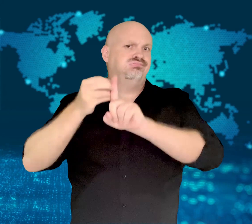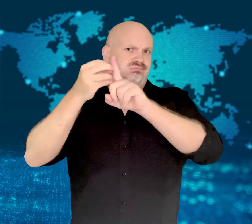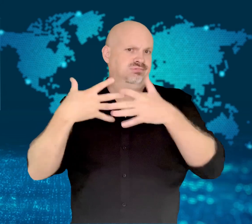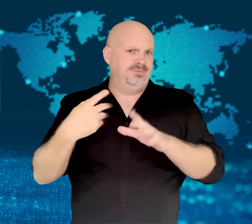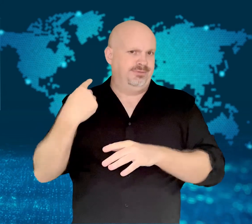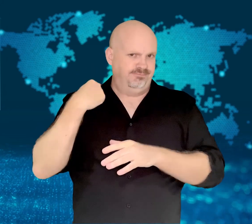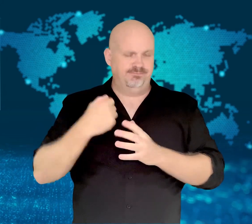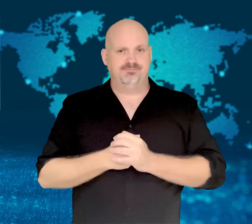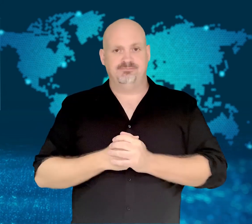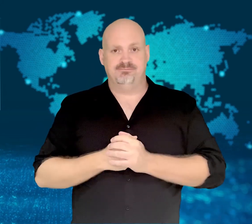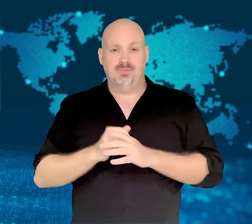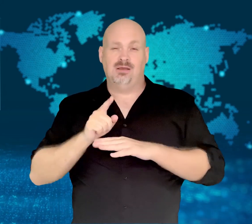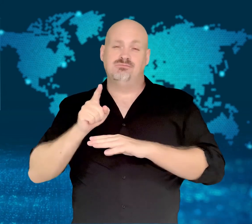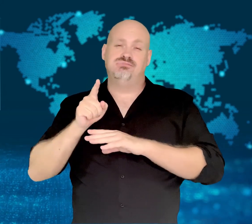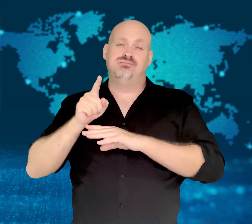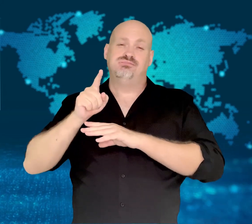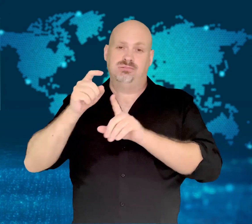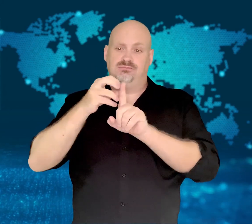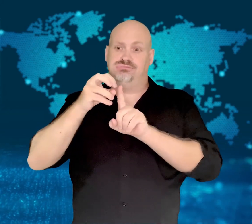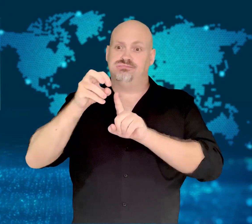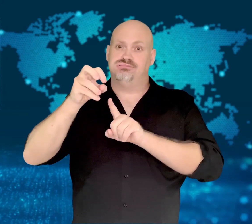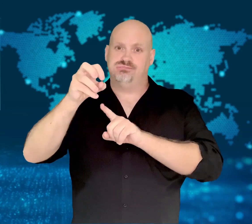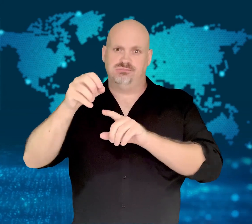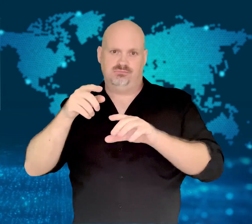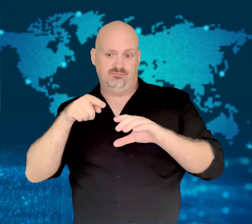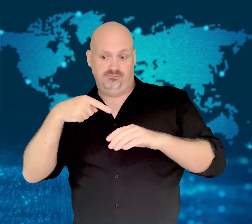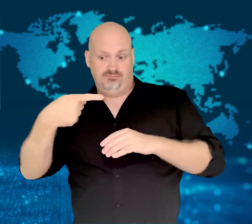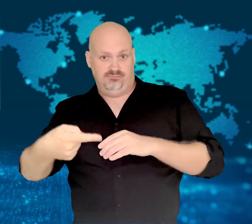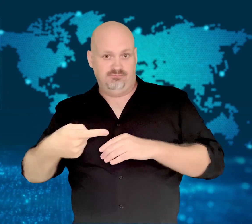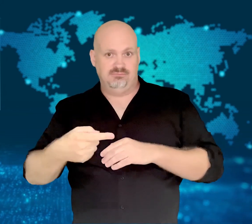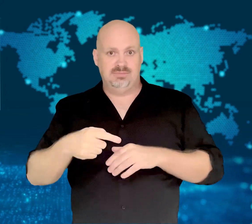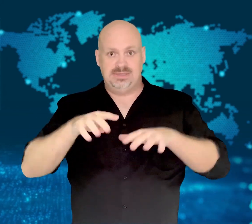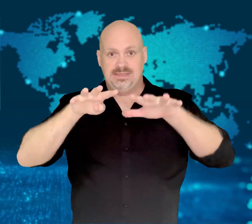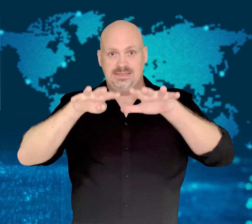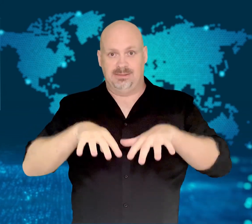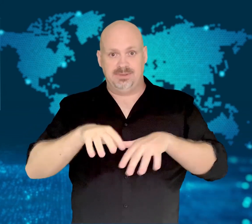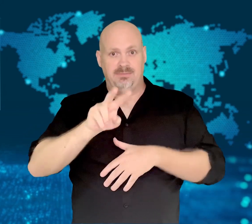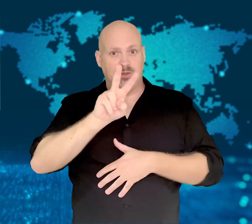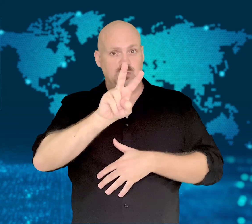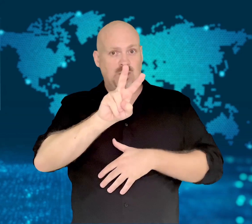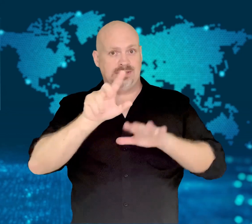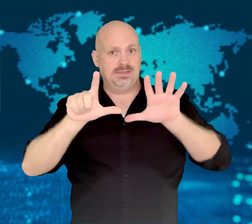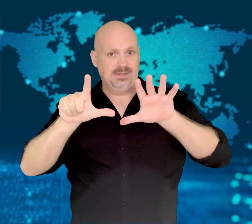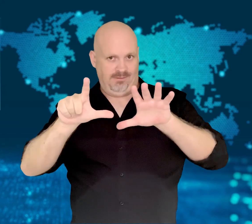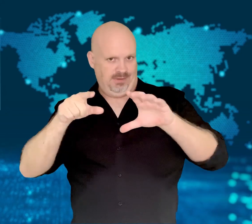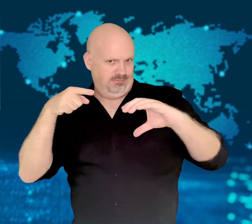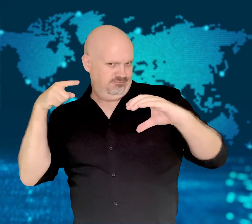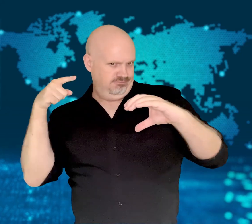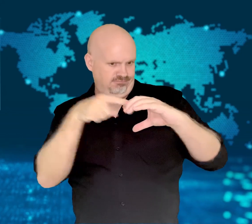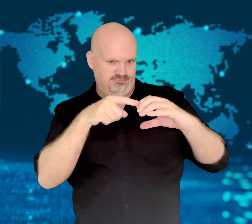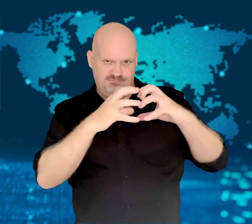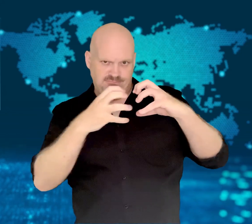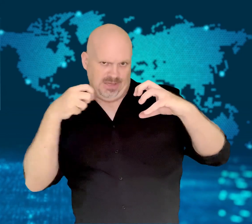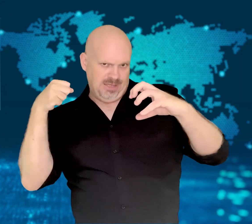It will hit its target this year on September 27th.